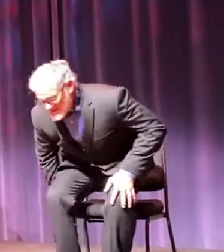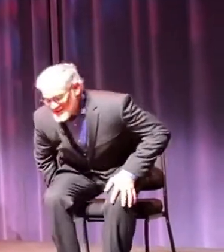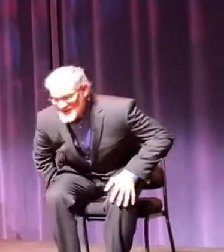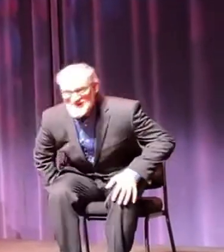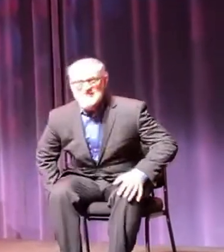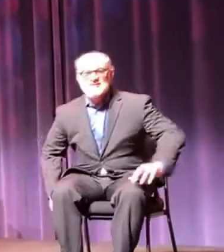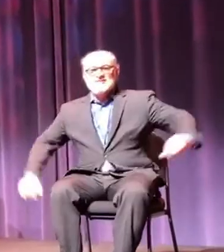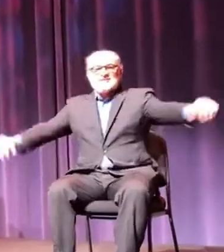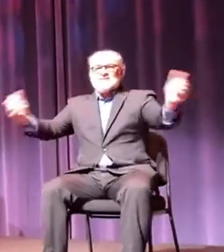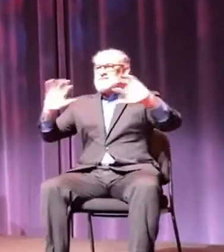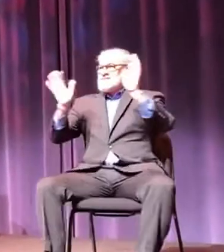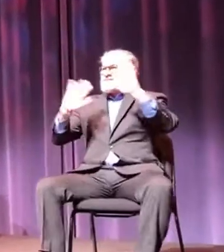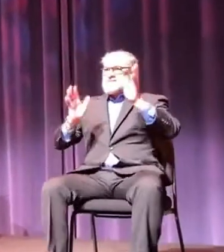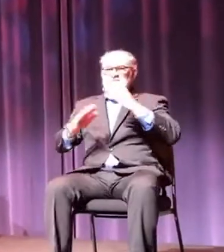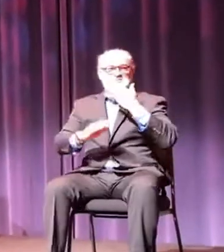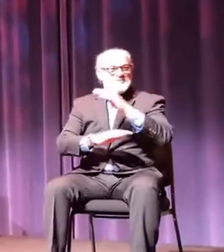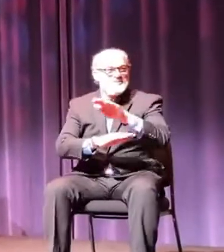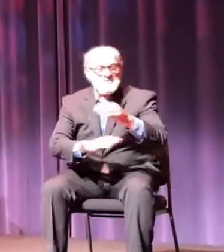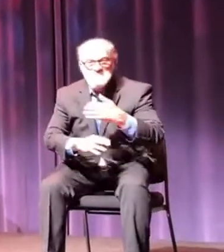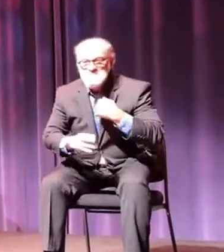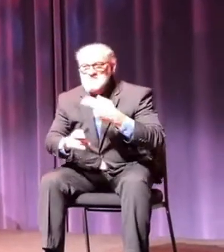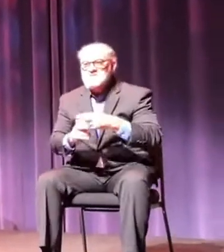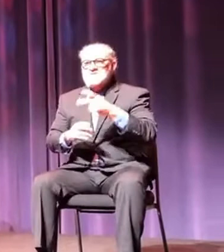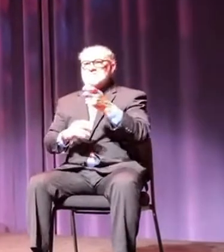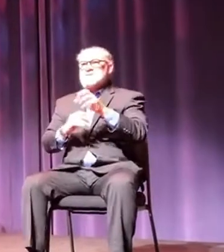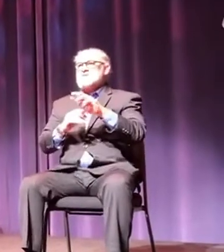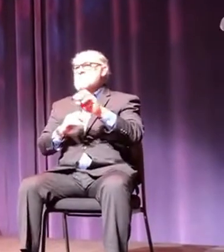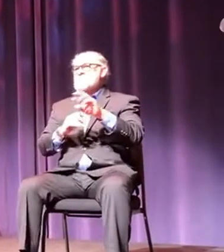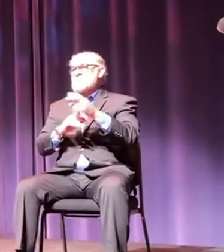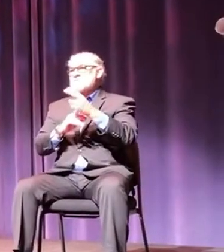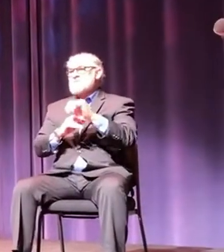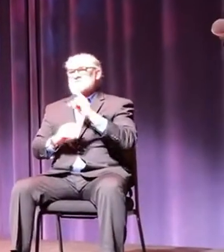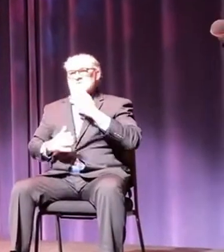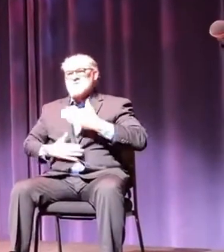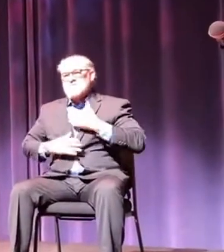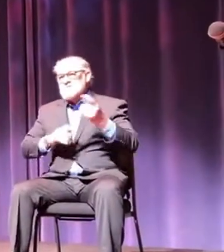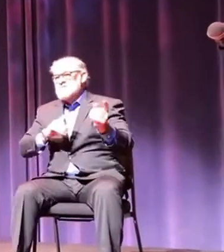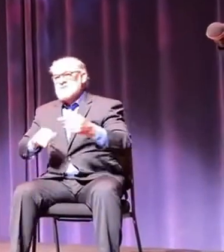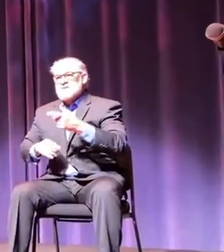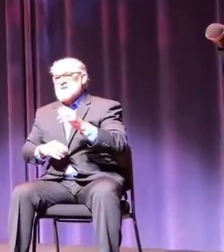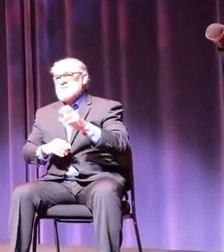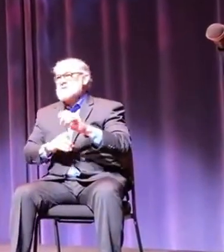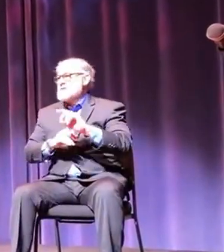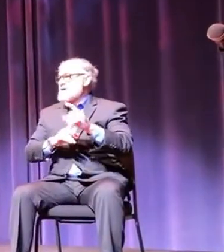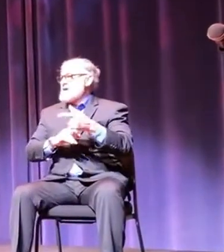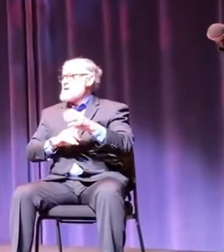Good afternoon. My name is Peter Murphy and I'm happy to welcome you to the Geraldine R. Dodge Poetry Festival